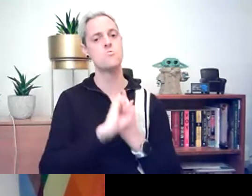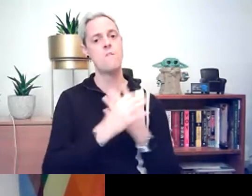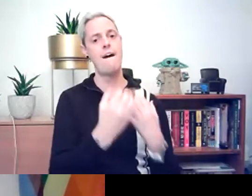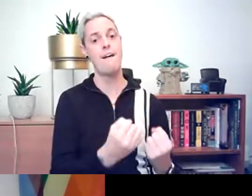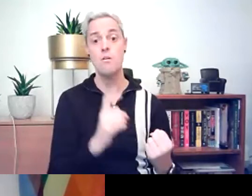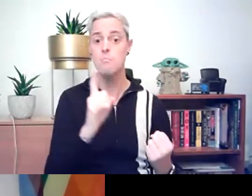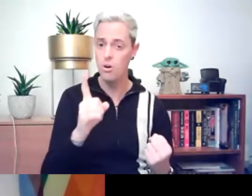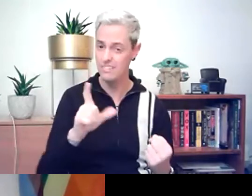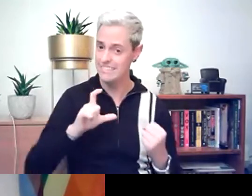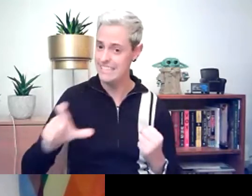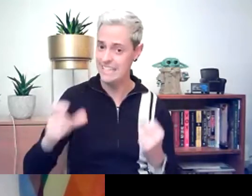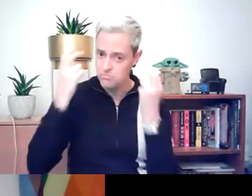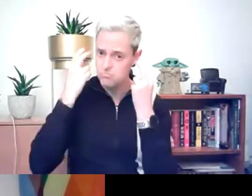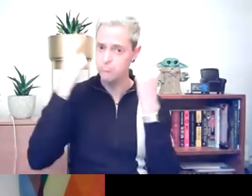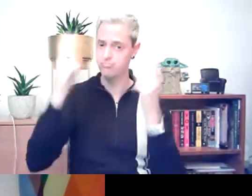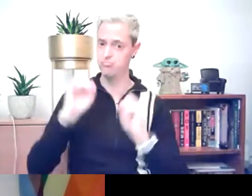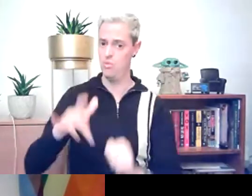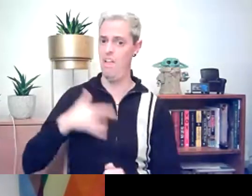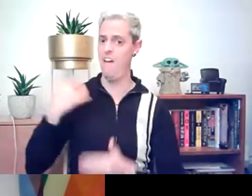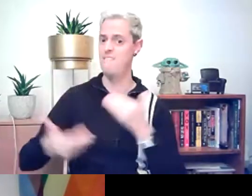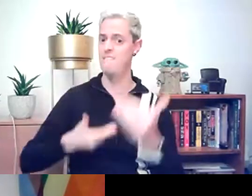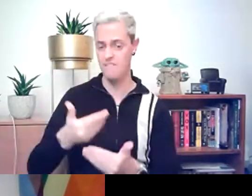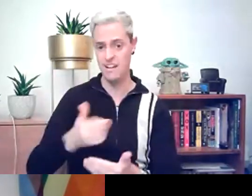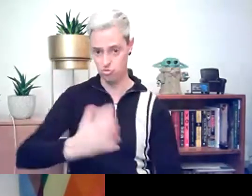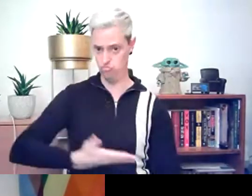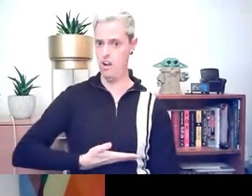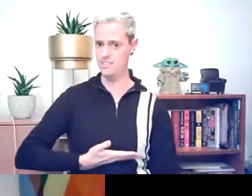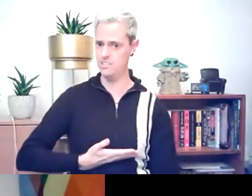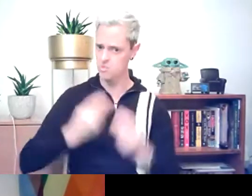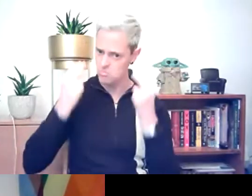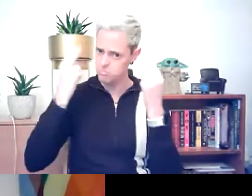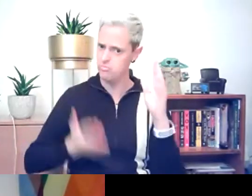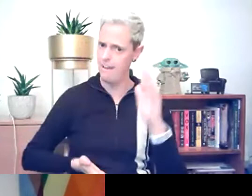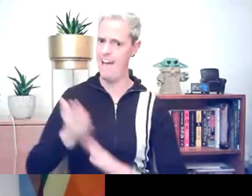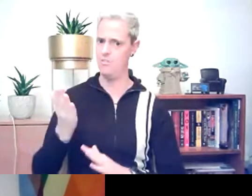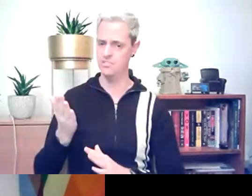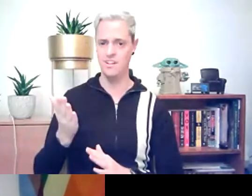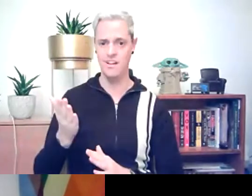go out there and live their lives and deserve that above all else, and not let the fear